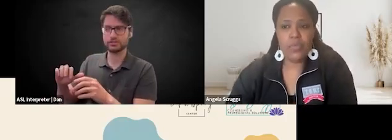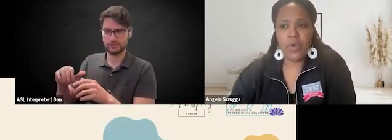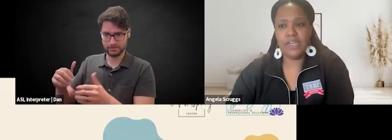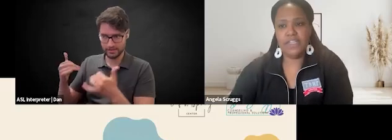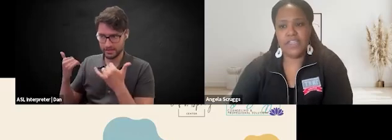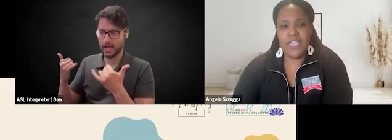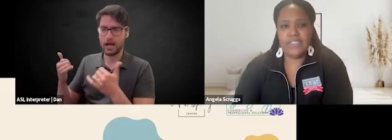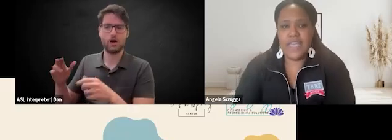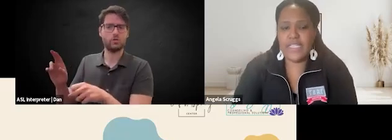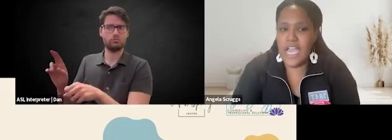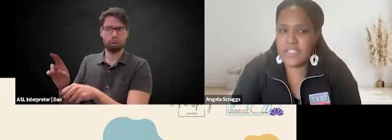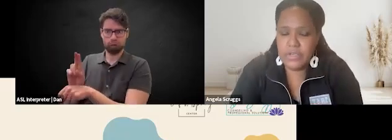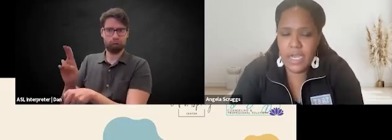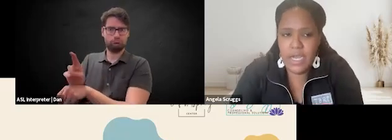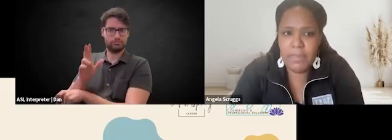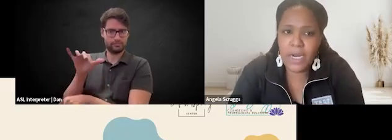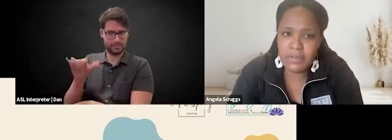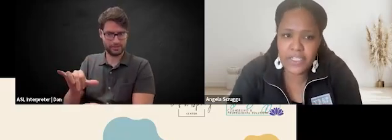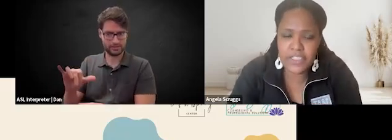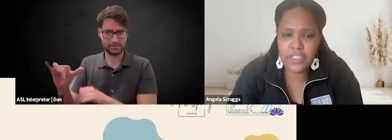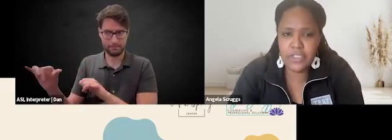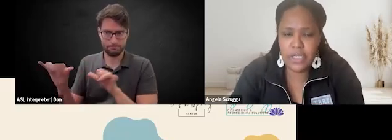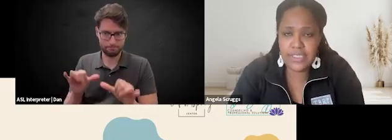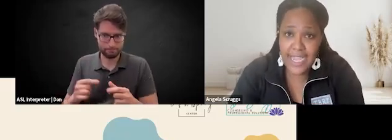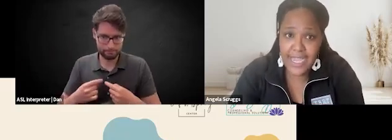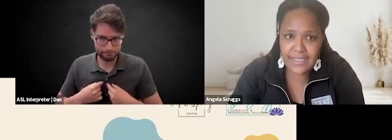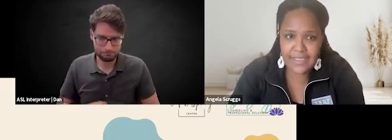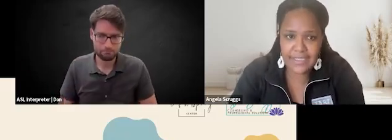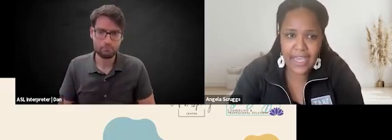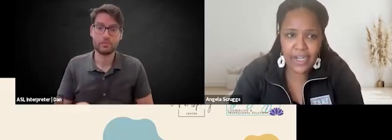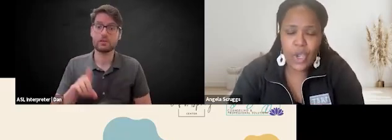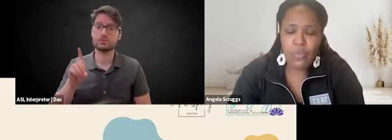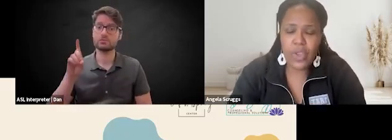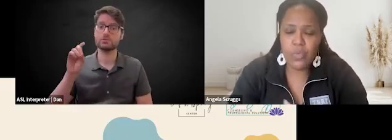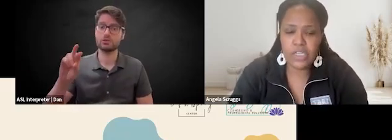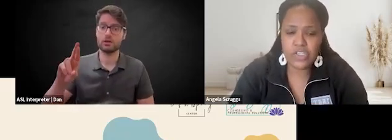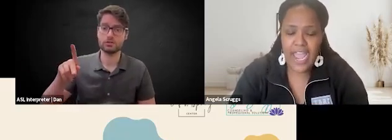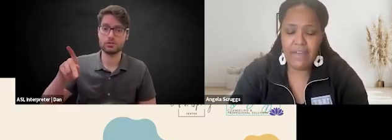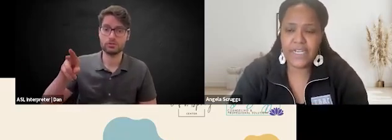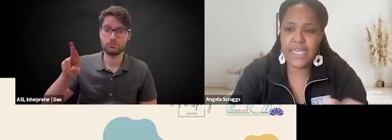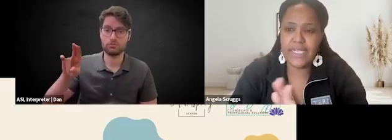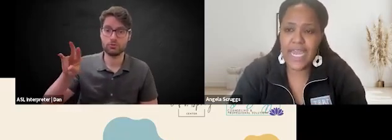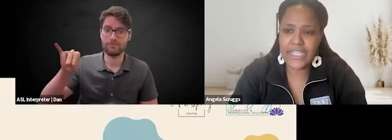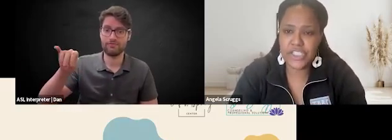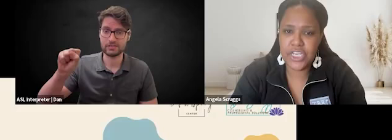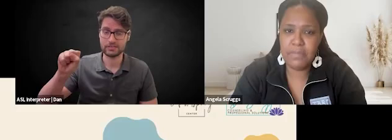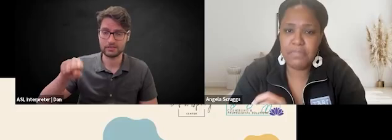And one of the things that Dr. Purvis says is that we want to have connection